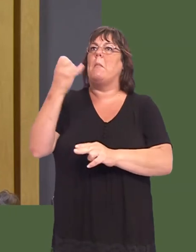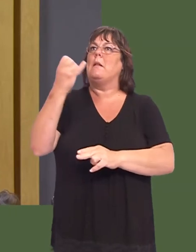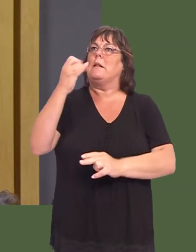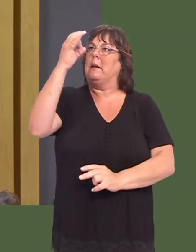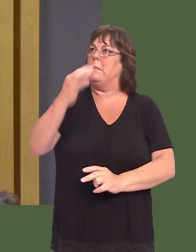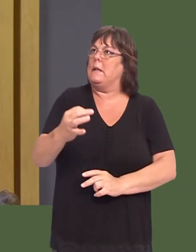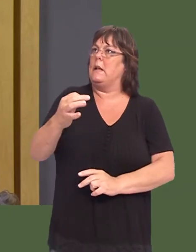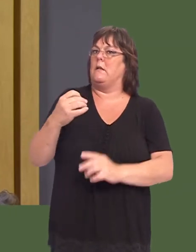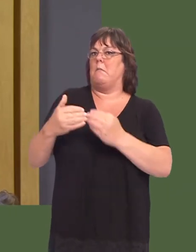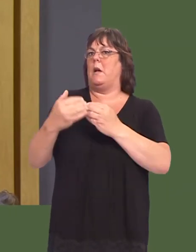2020.